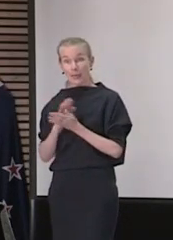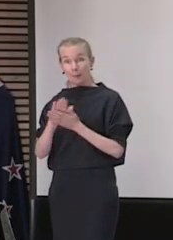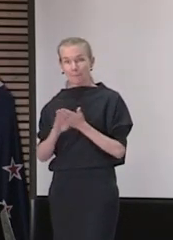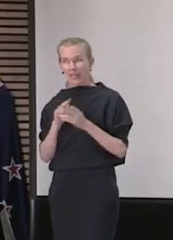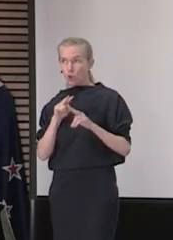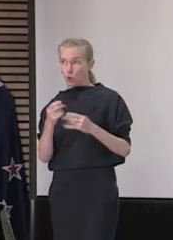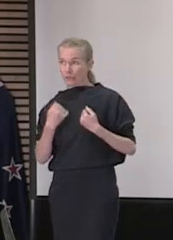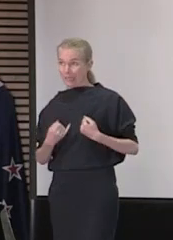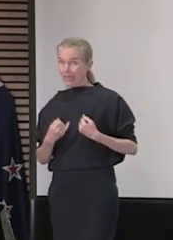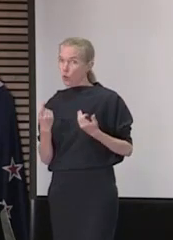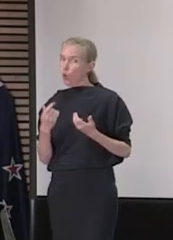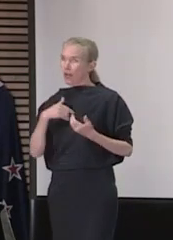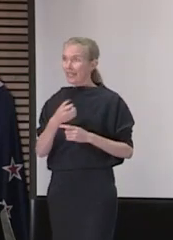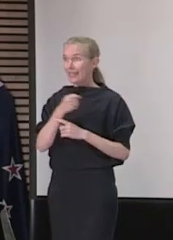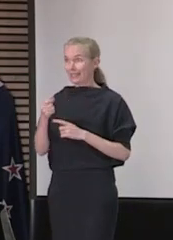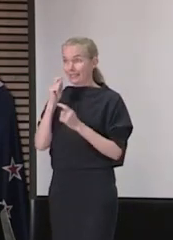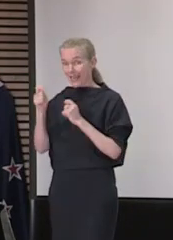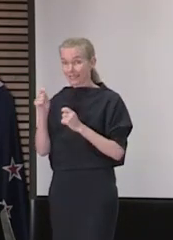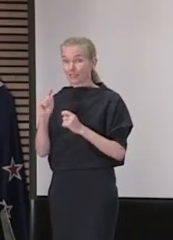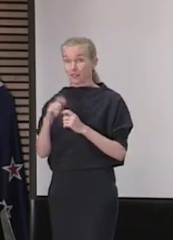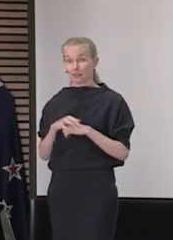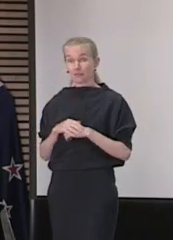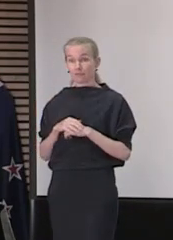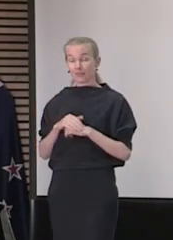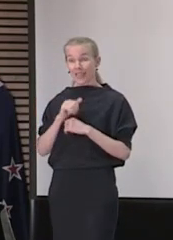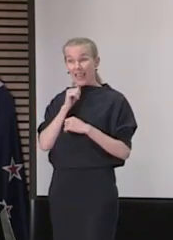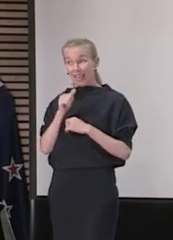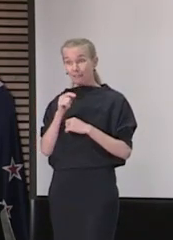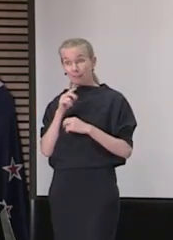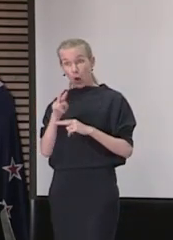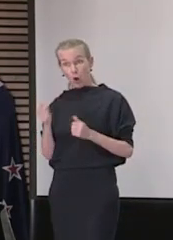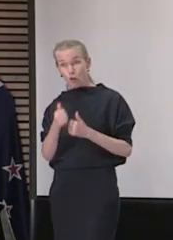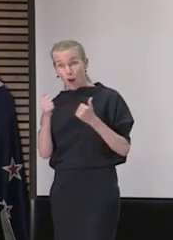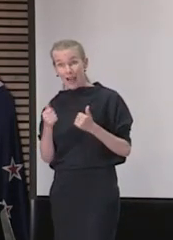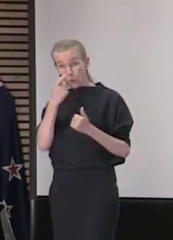Butto be clear, everyone goesinto a managed facility.